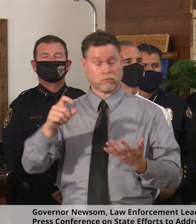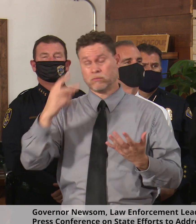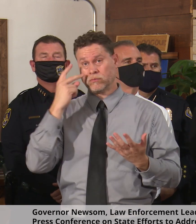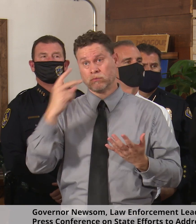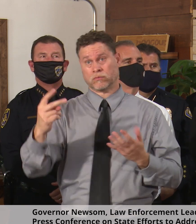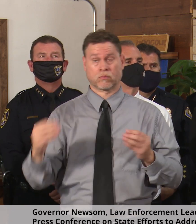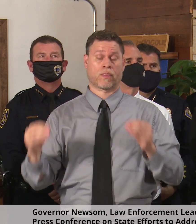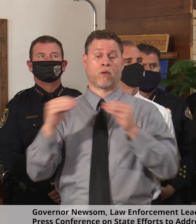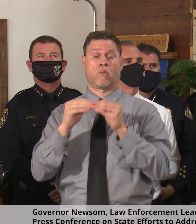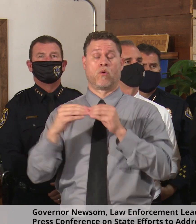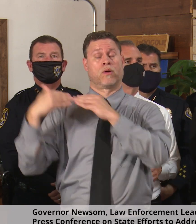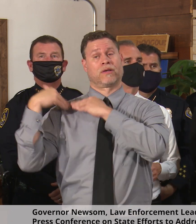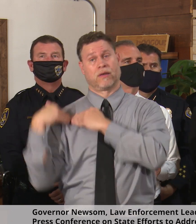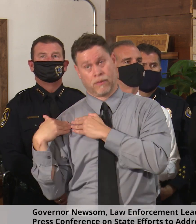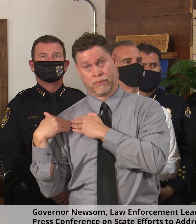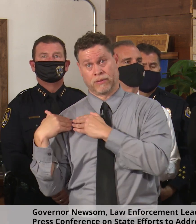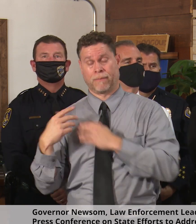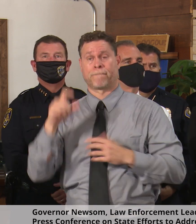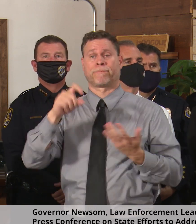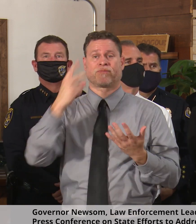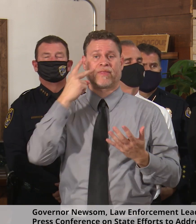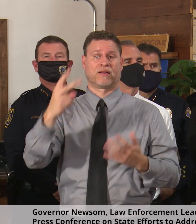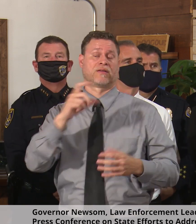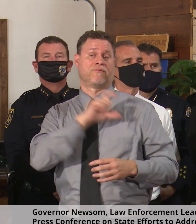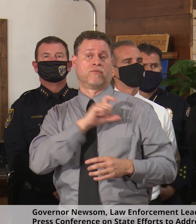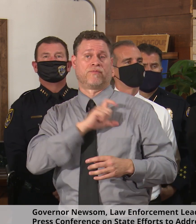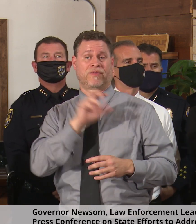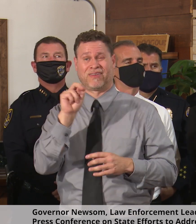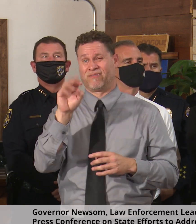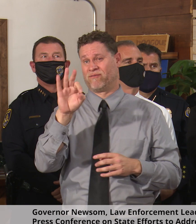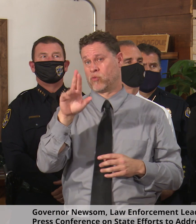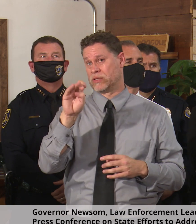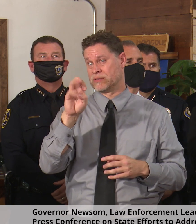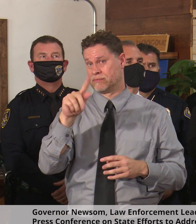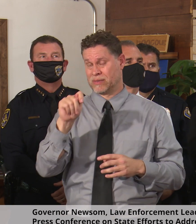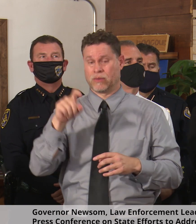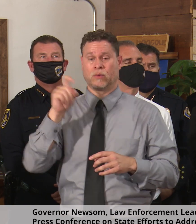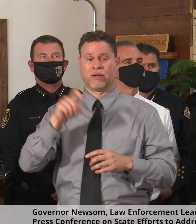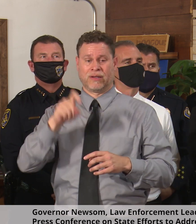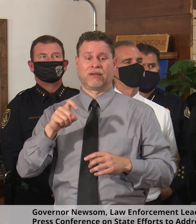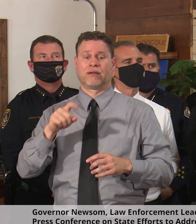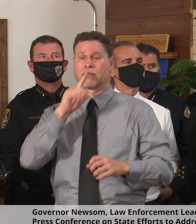more accountability, we need to see enforcement and we need a commensurate commitment to address